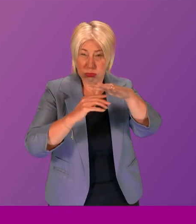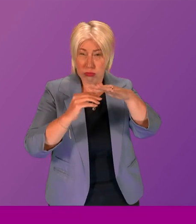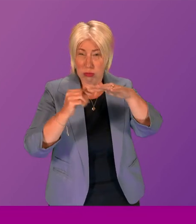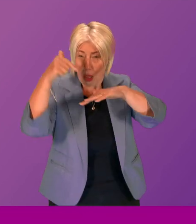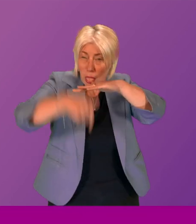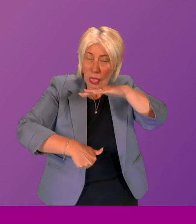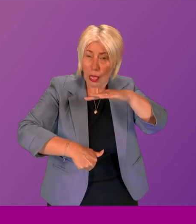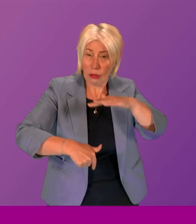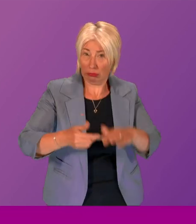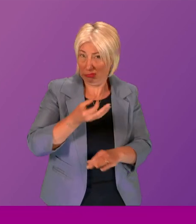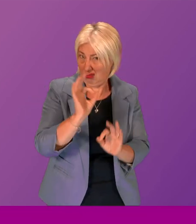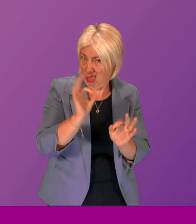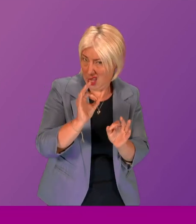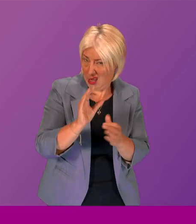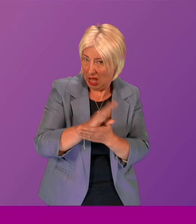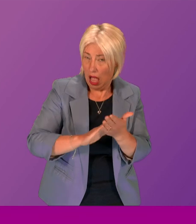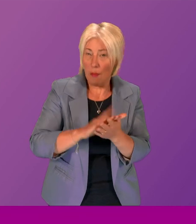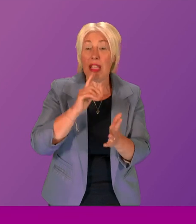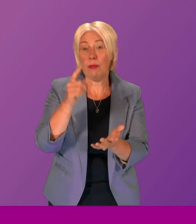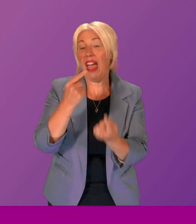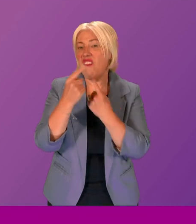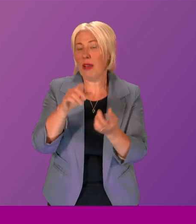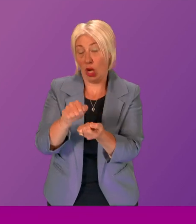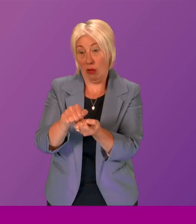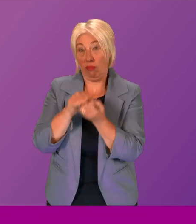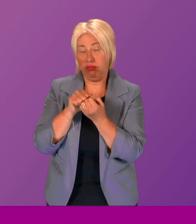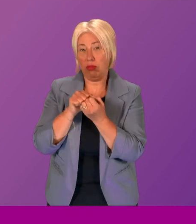be stored and recorded in the way that has been the case with Murdo Fraser?